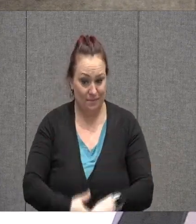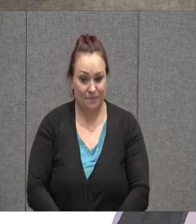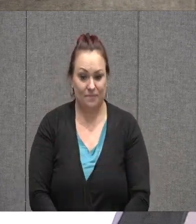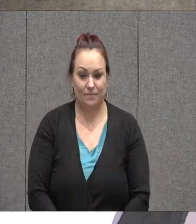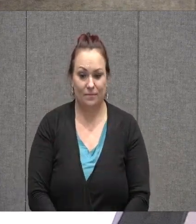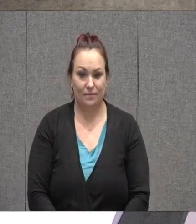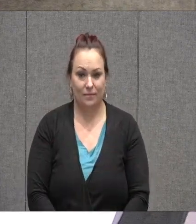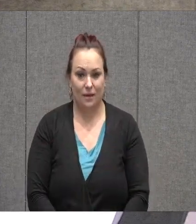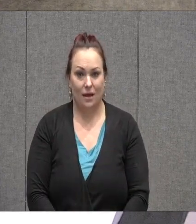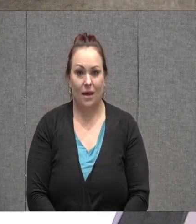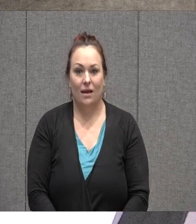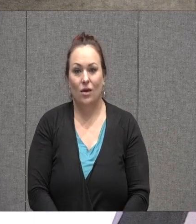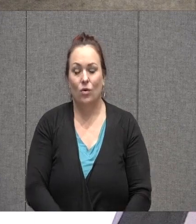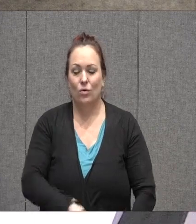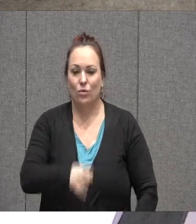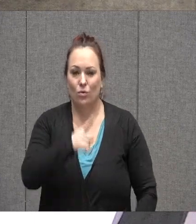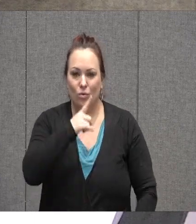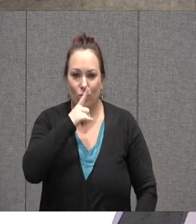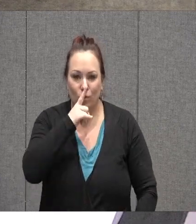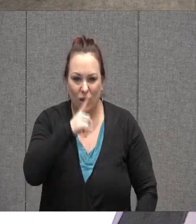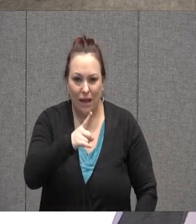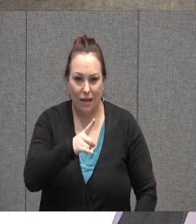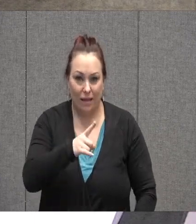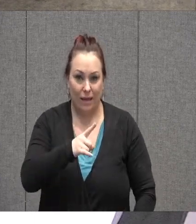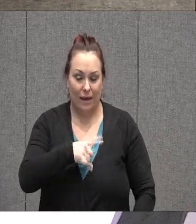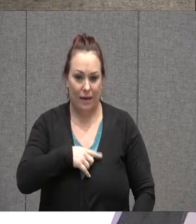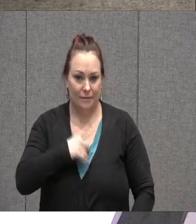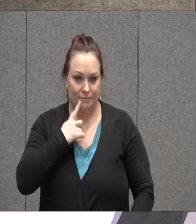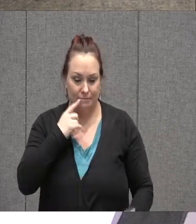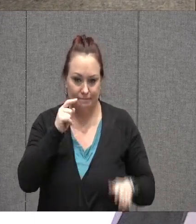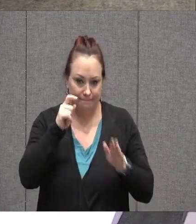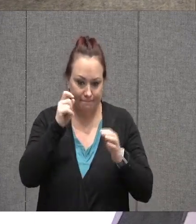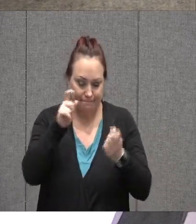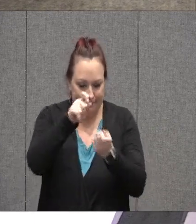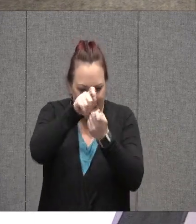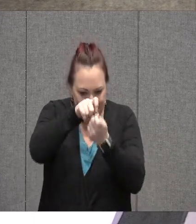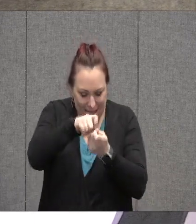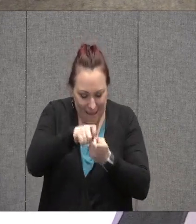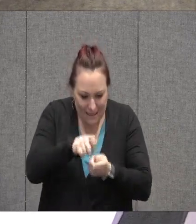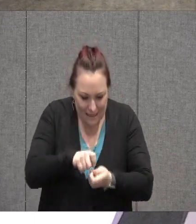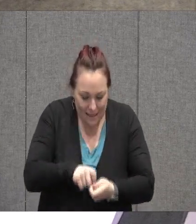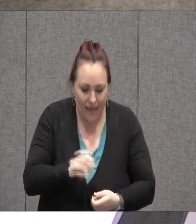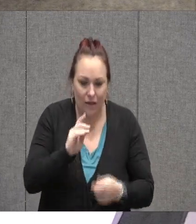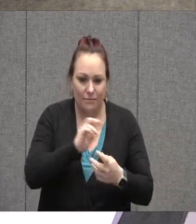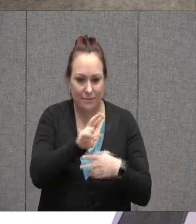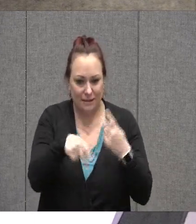I see some really intricate flowers, right? The thing that really jumped out at me